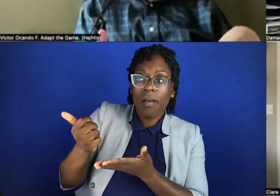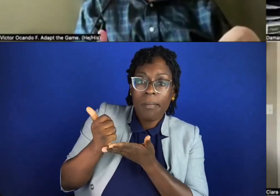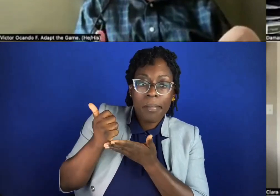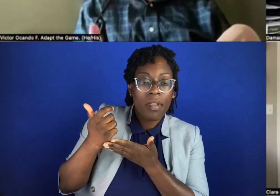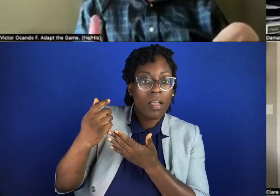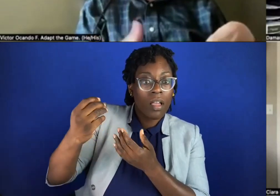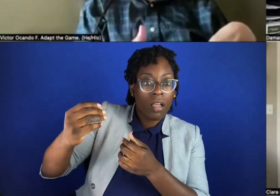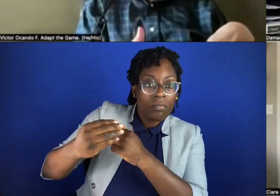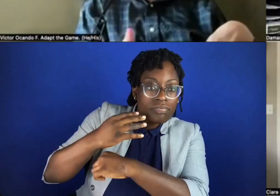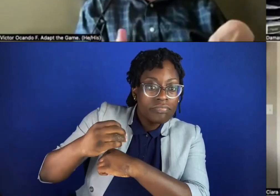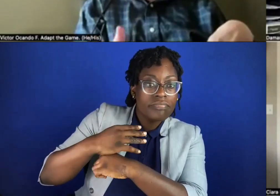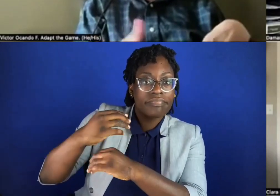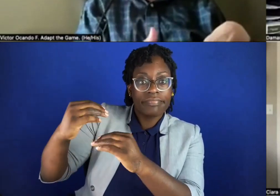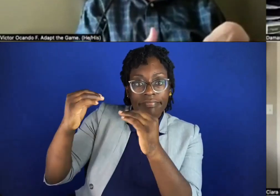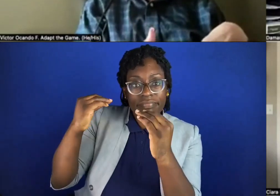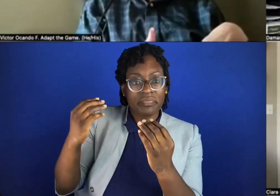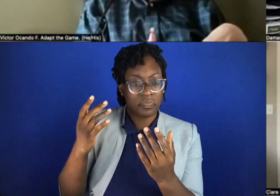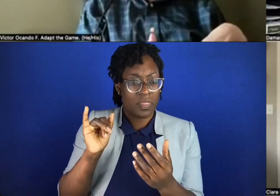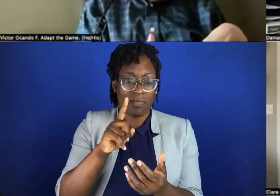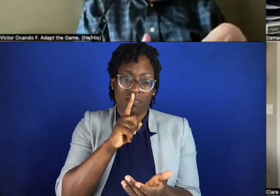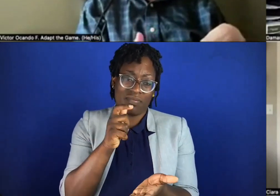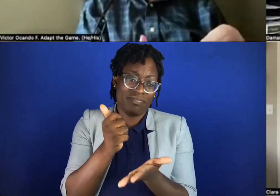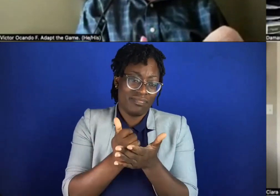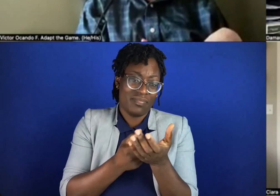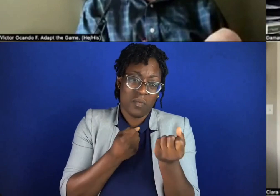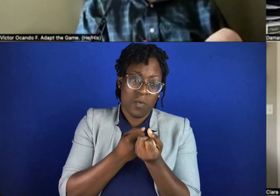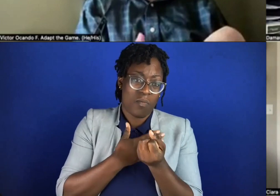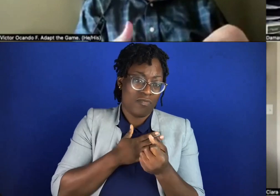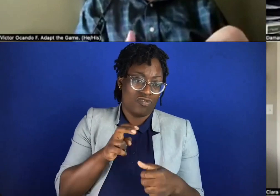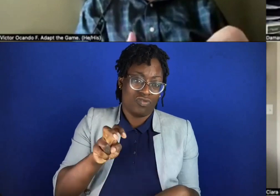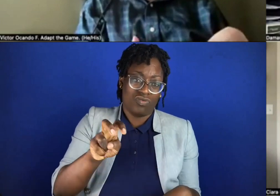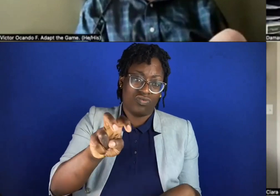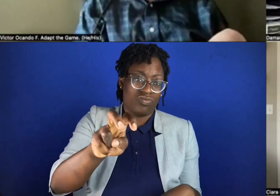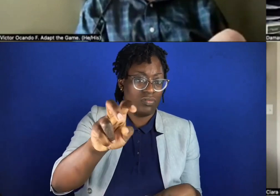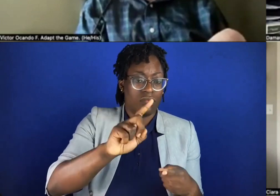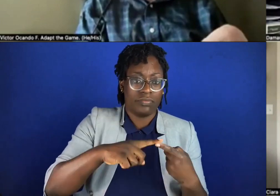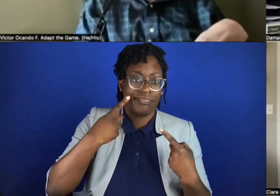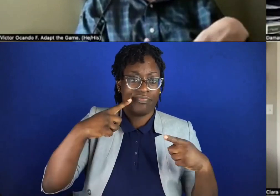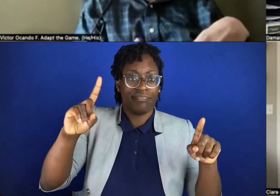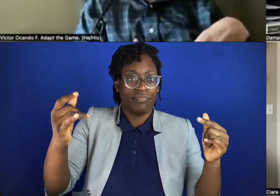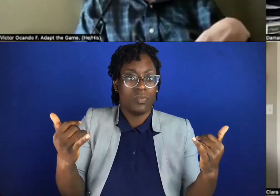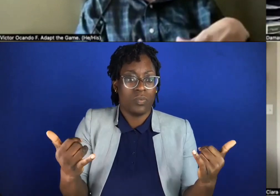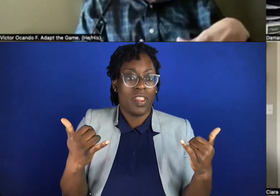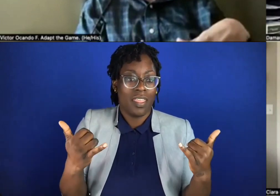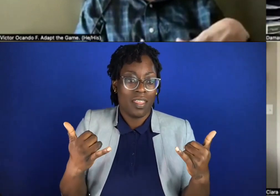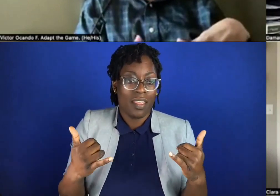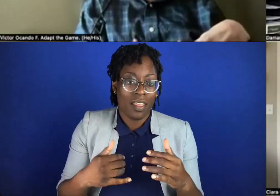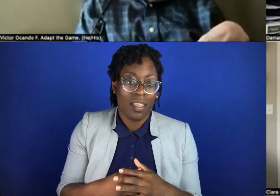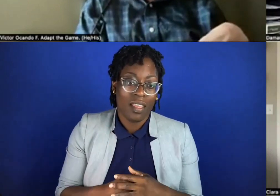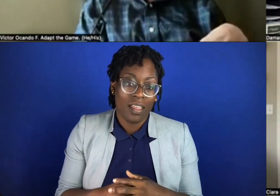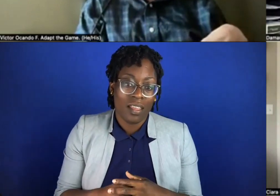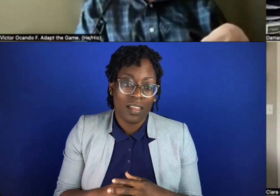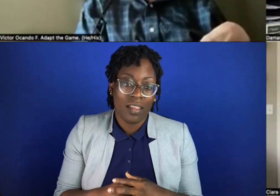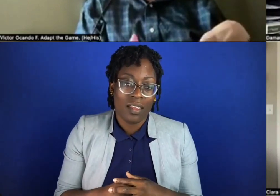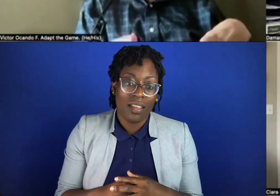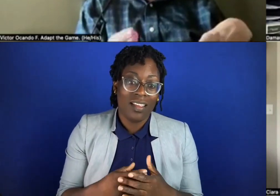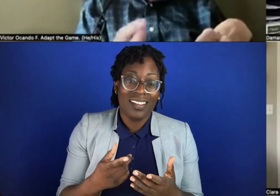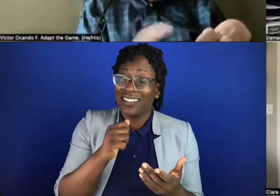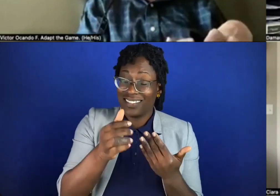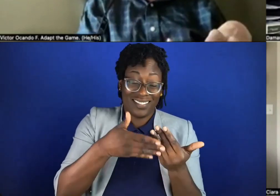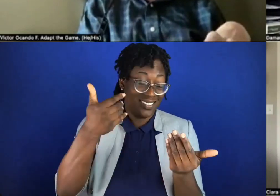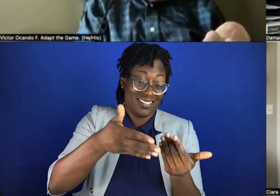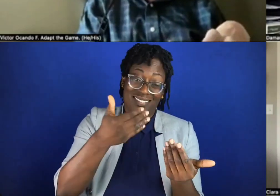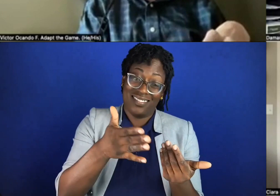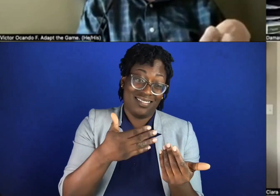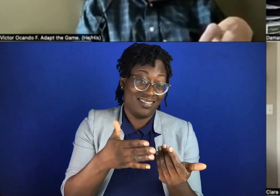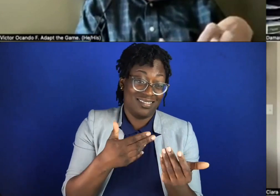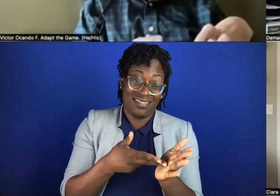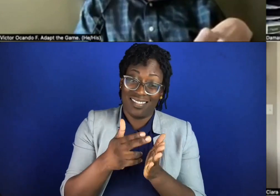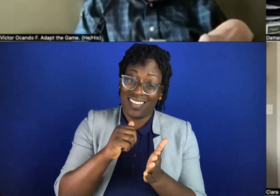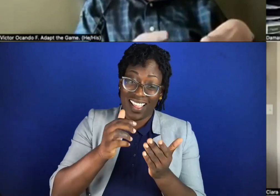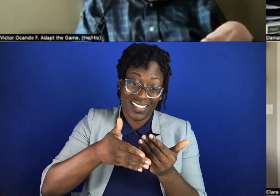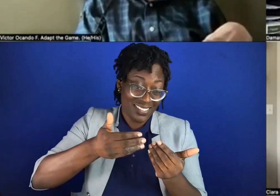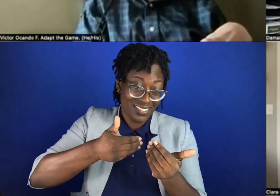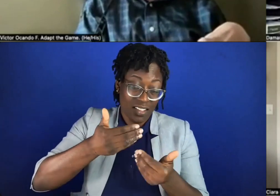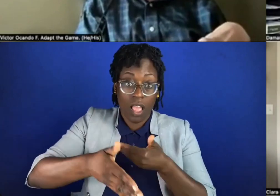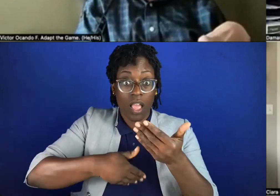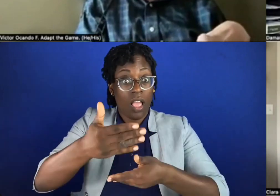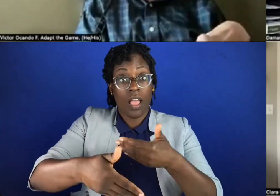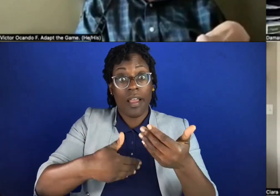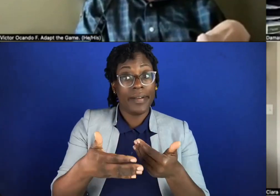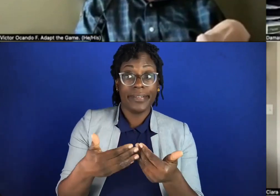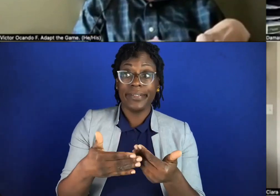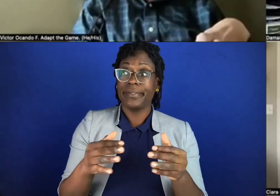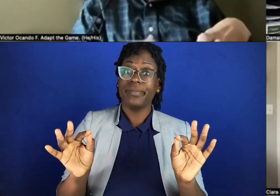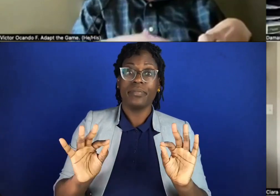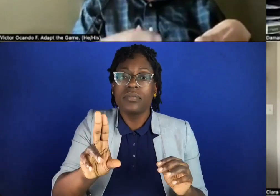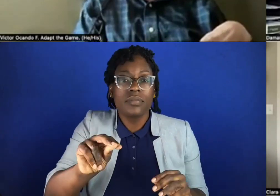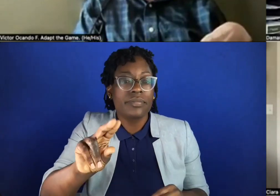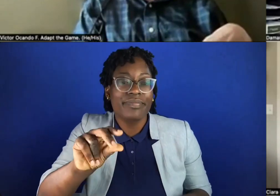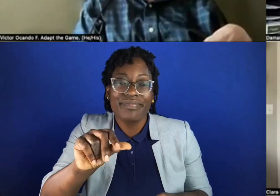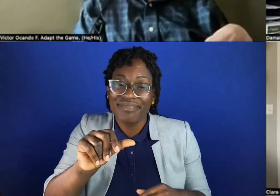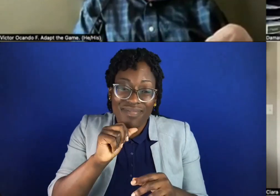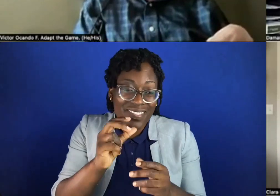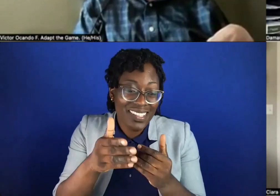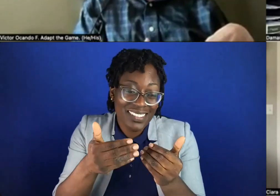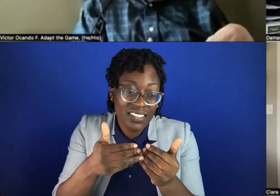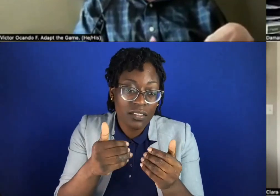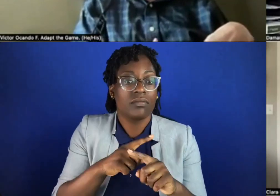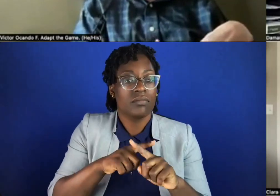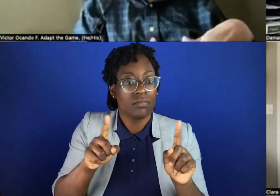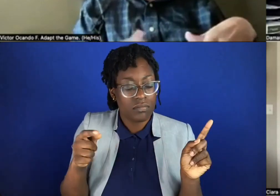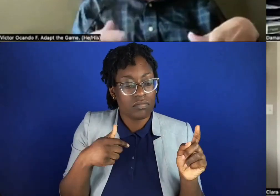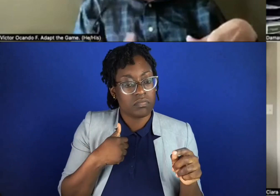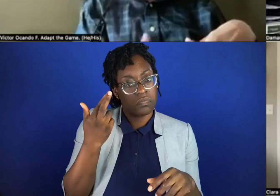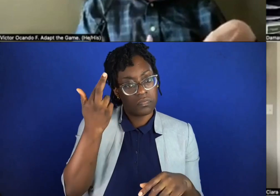help support my journey throughout this process. It’s not easy but the advice is to find